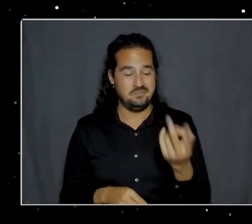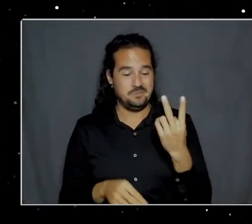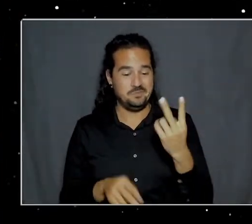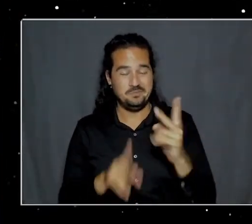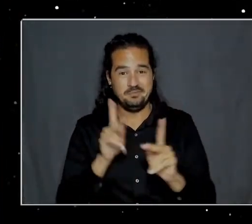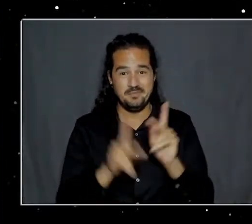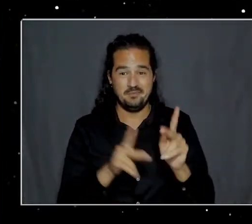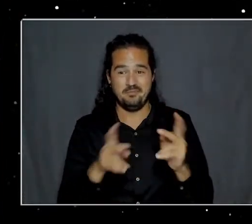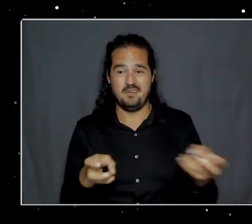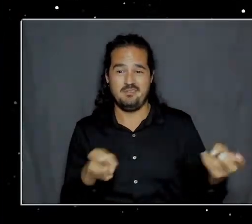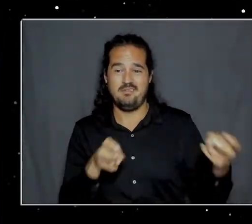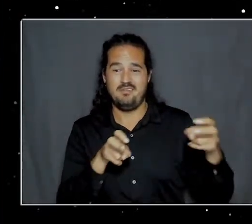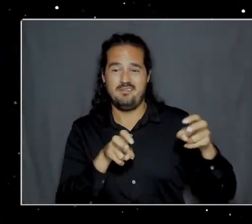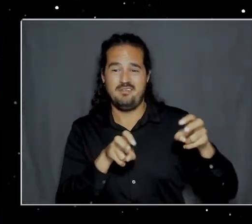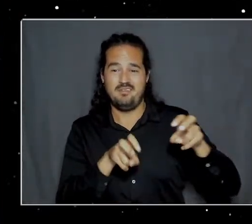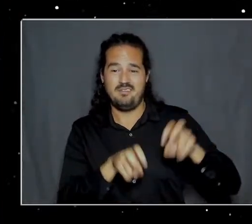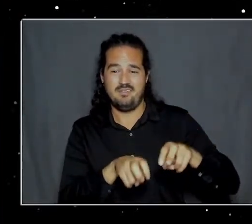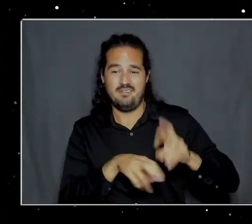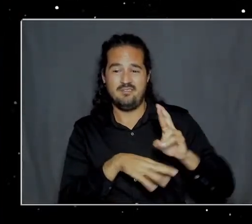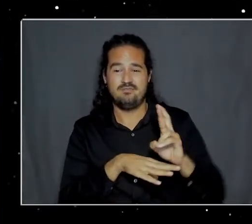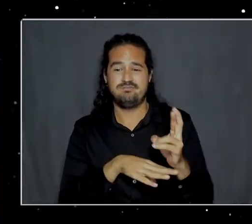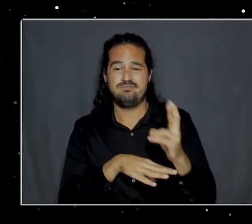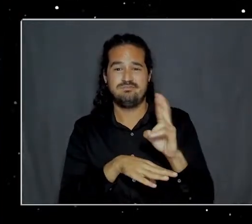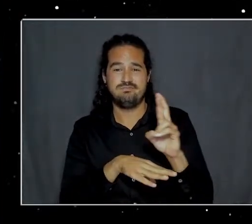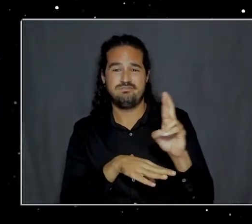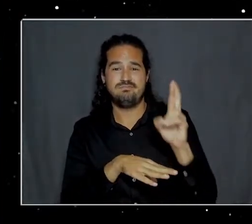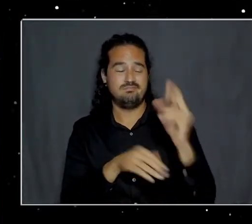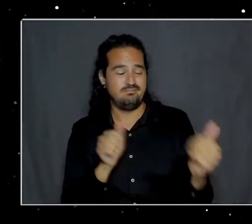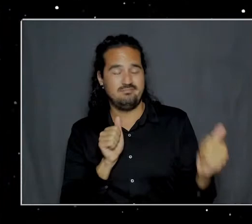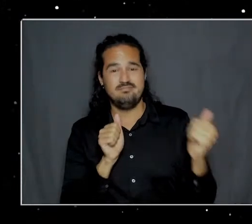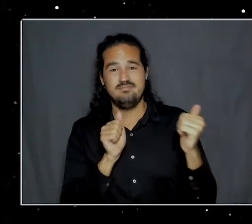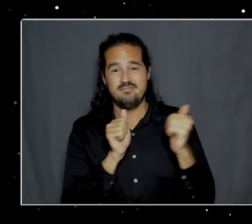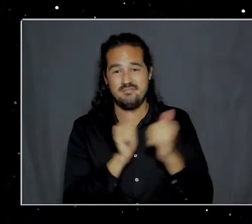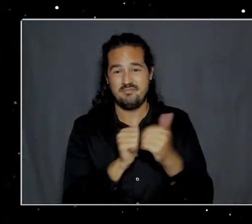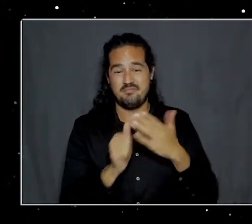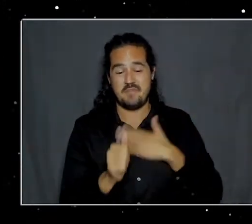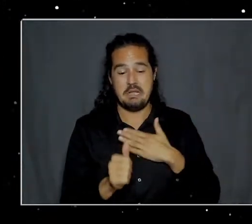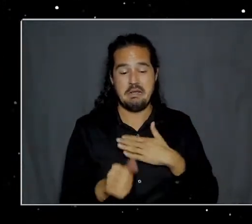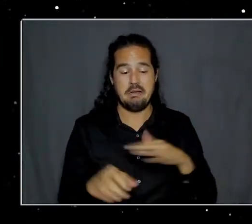MY GHETTO SPACESHIP FOR TWO